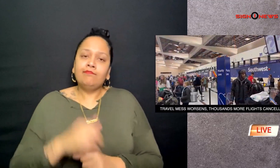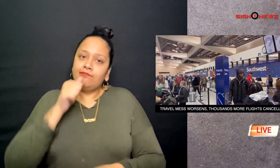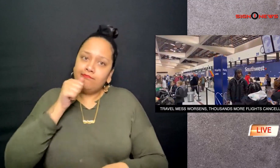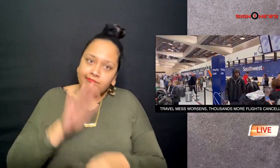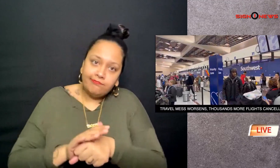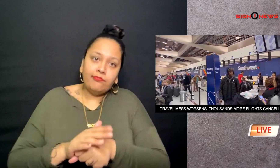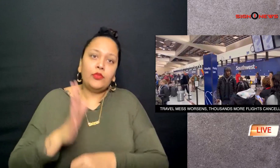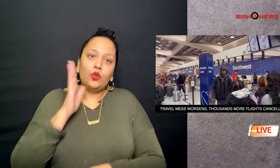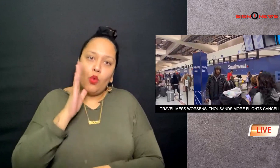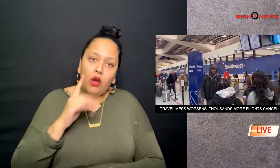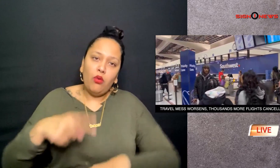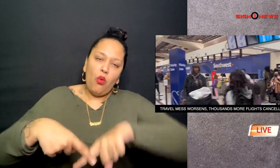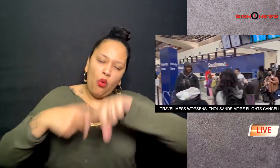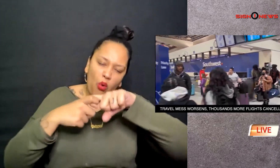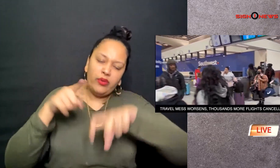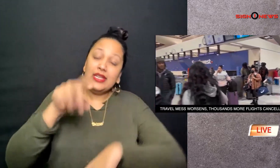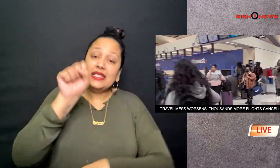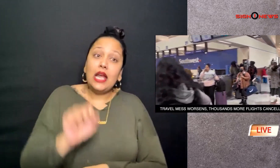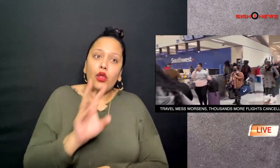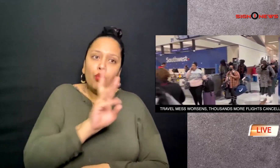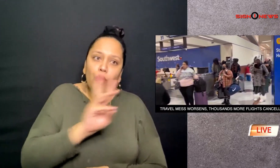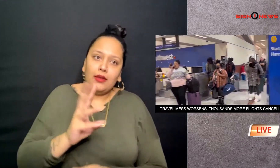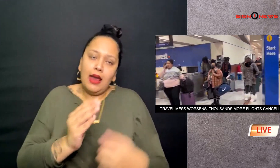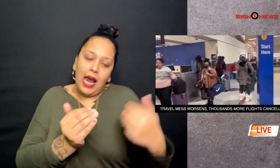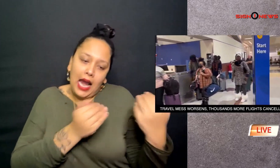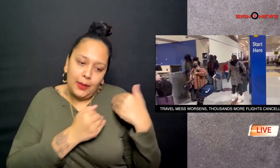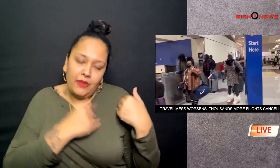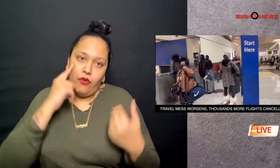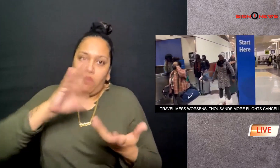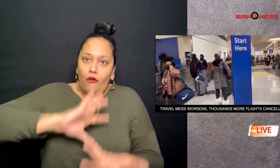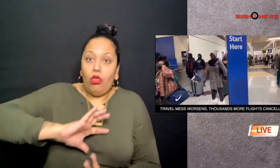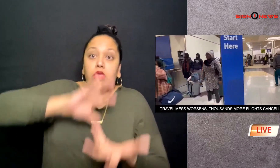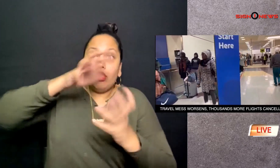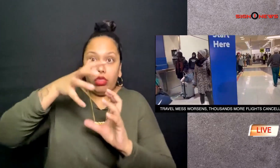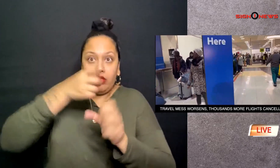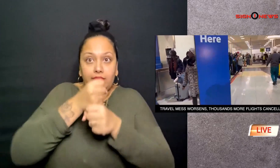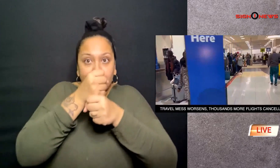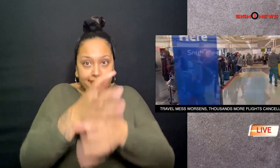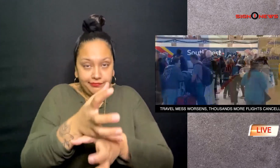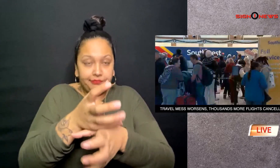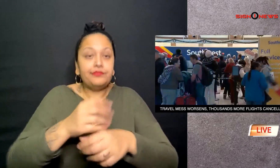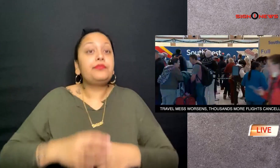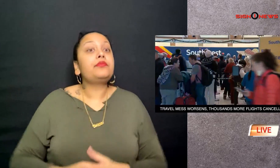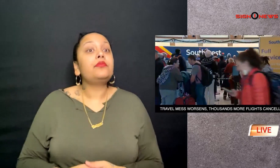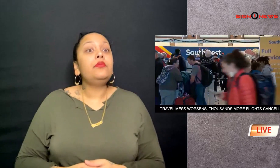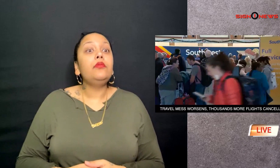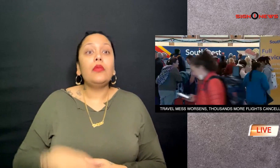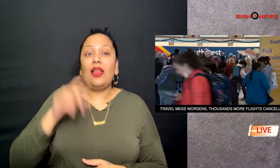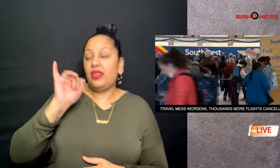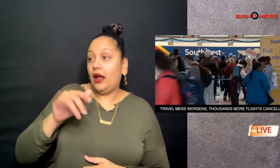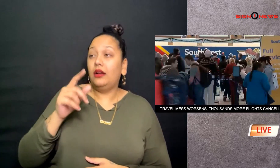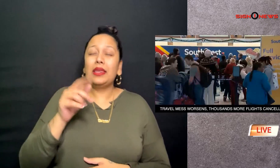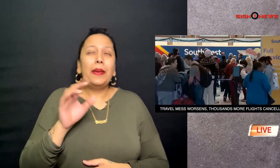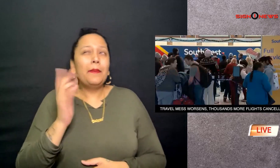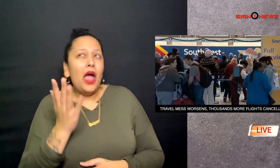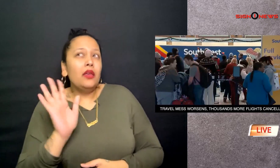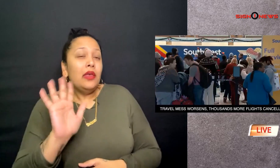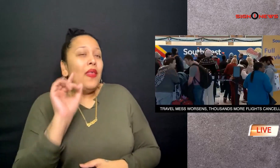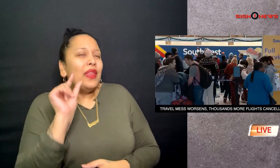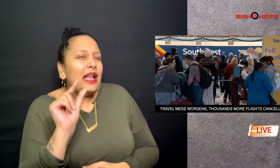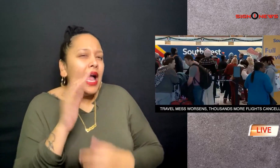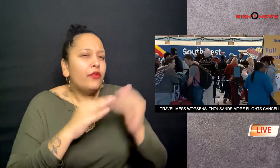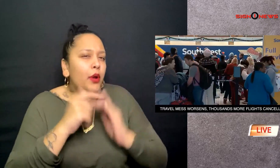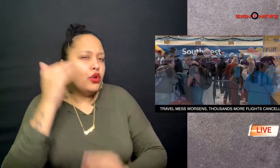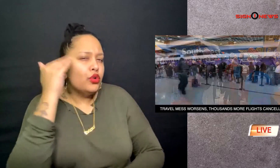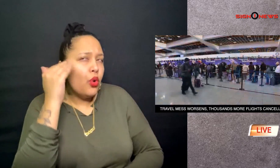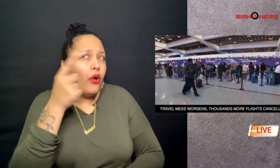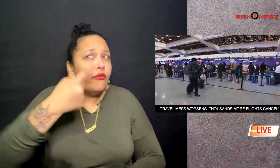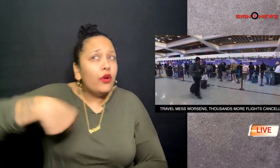is vowing to hold Southwest accountable for the mess but that's little comfort for passengers